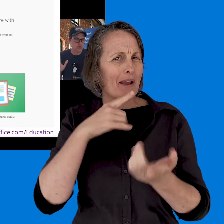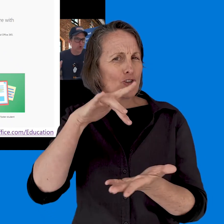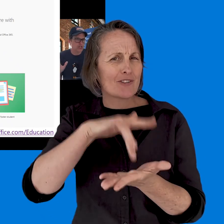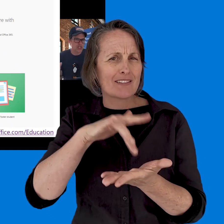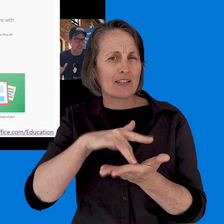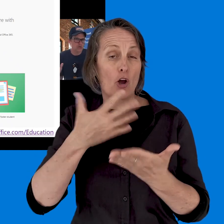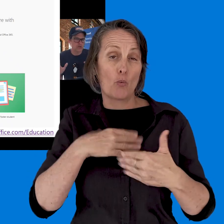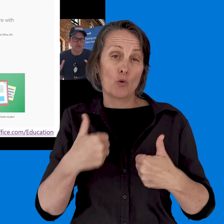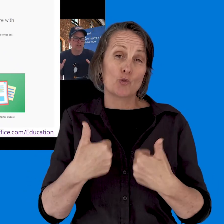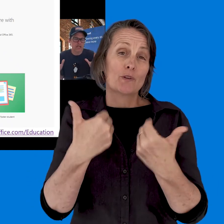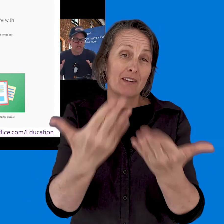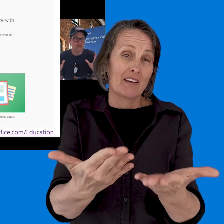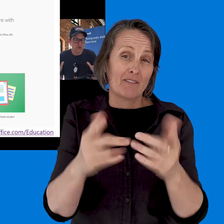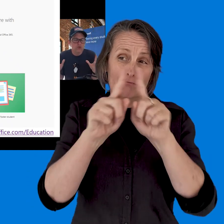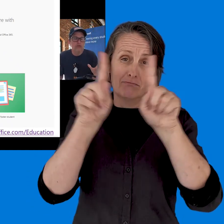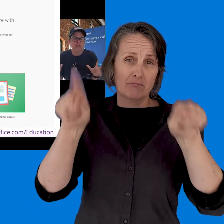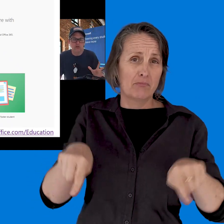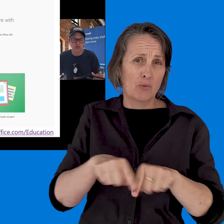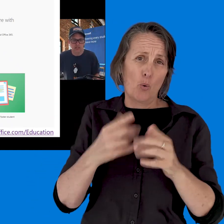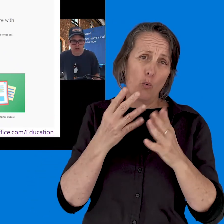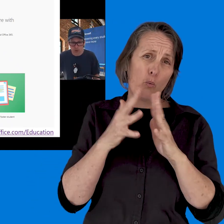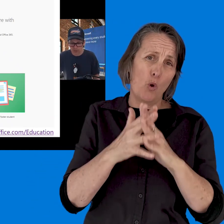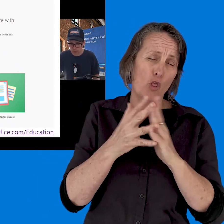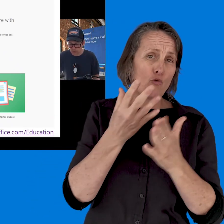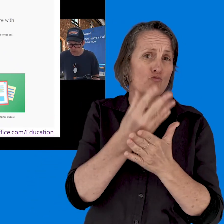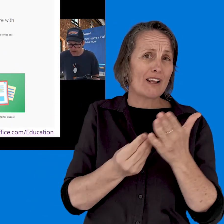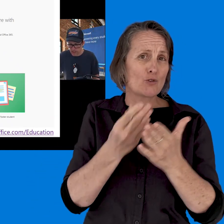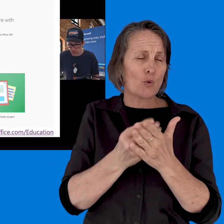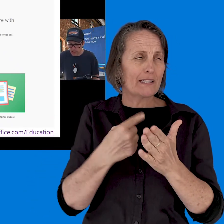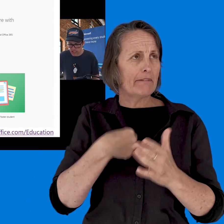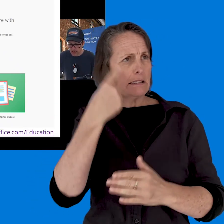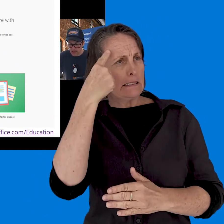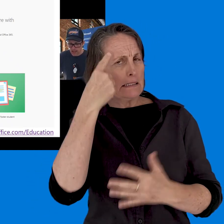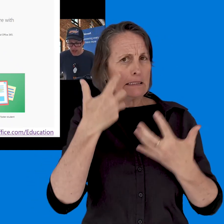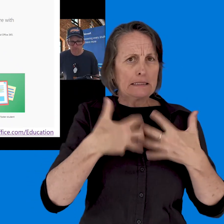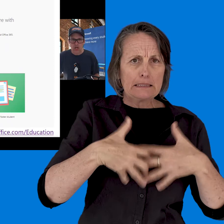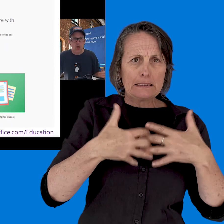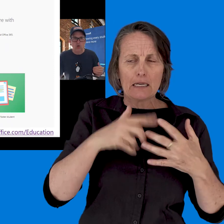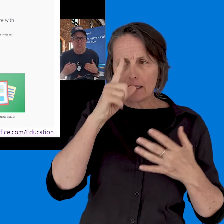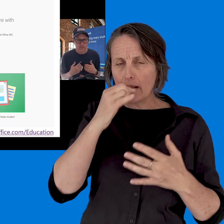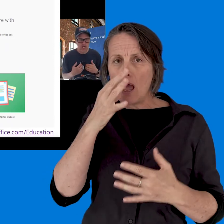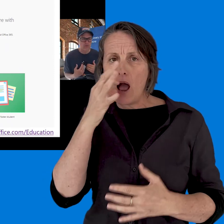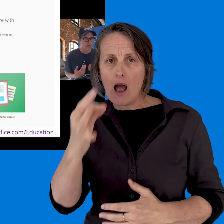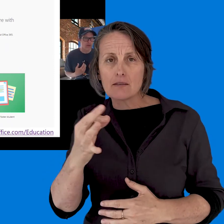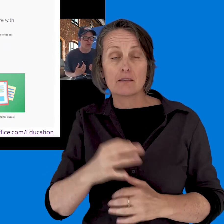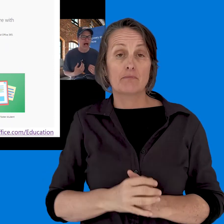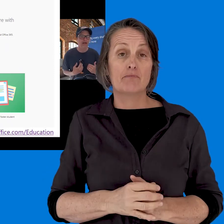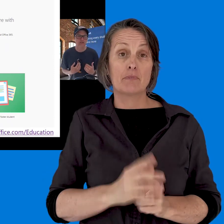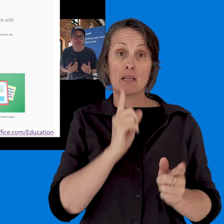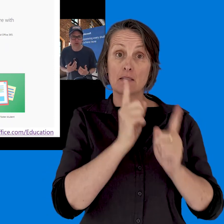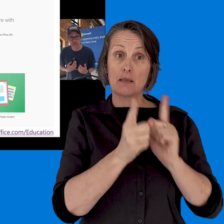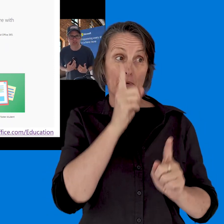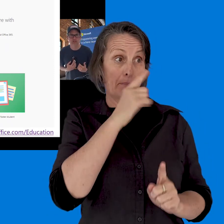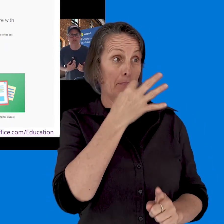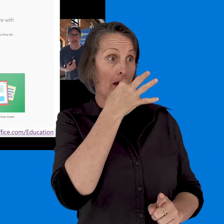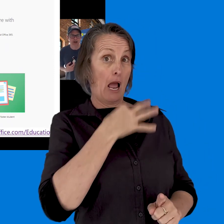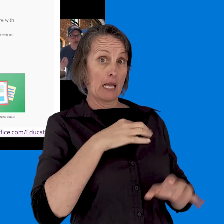just wanna share this with you 'cause it is a good resource and I hope that you'll find a lot in there. Sometimes when people ask me questions and